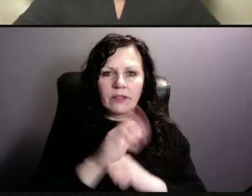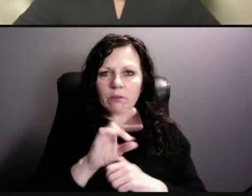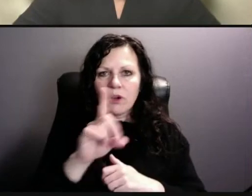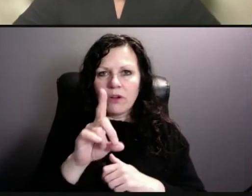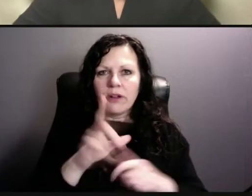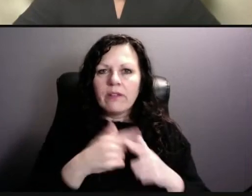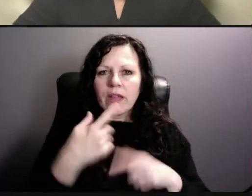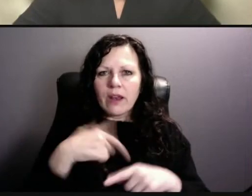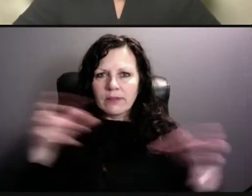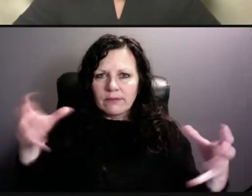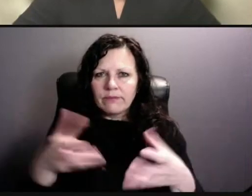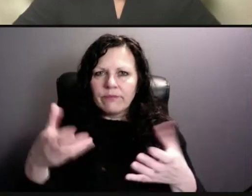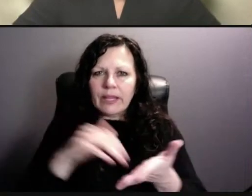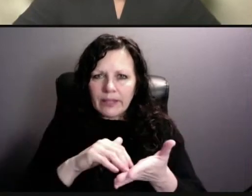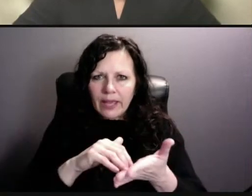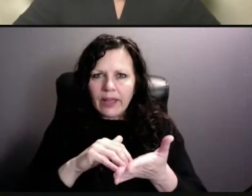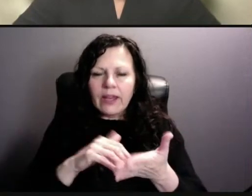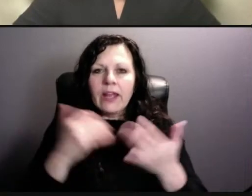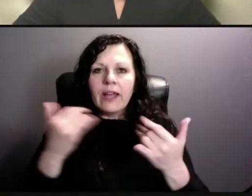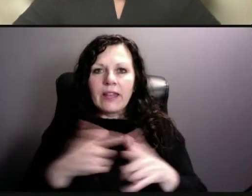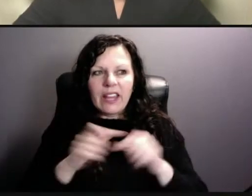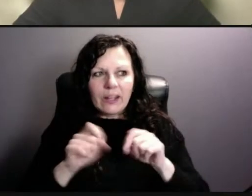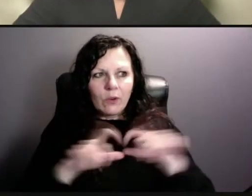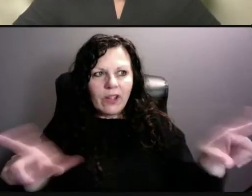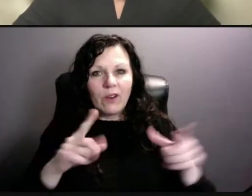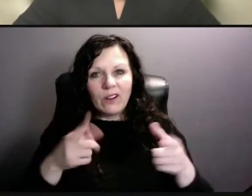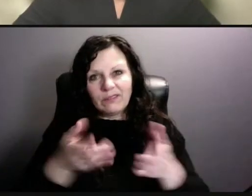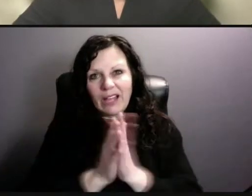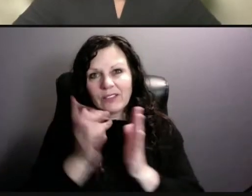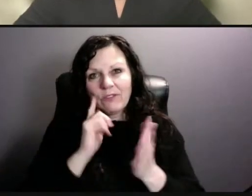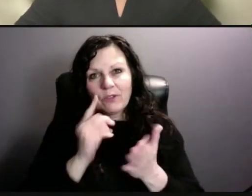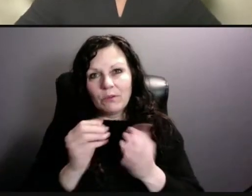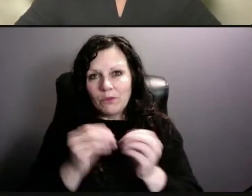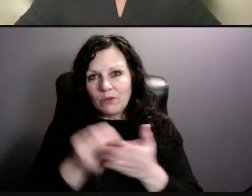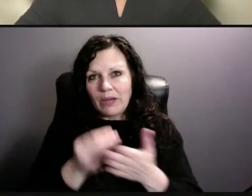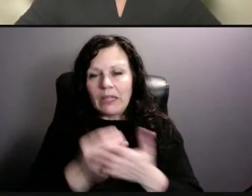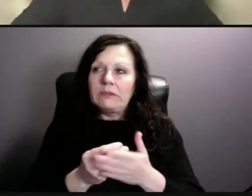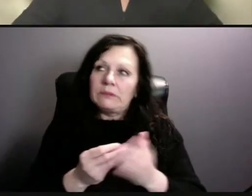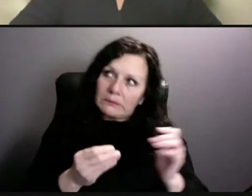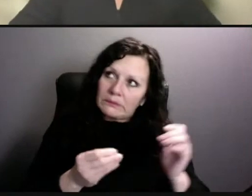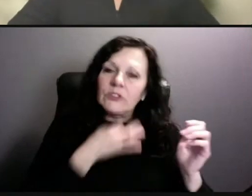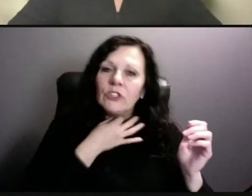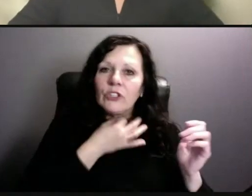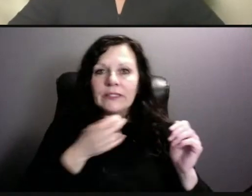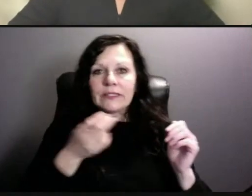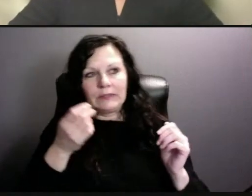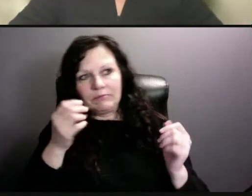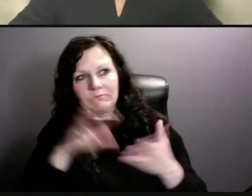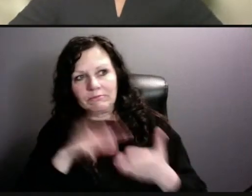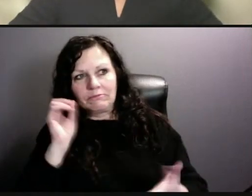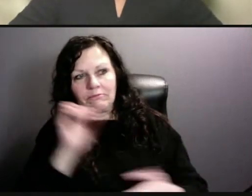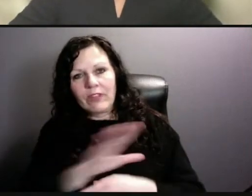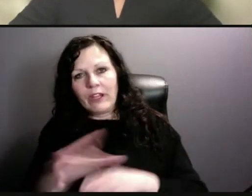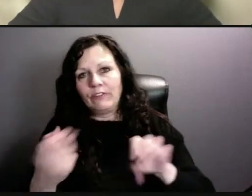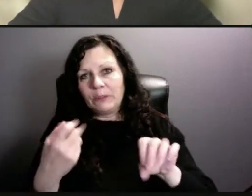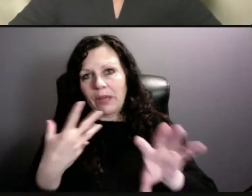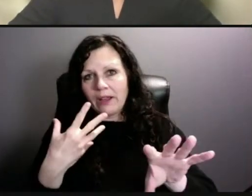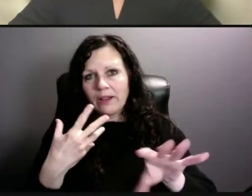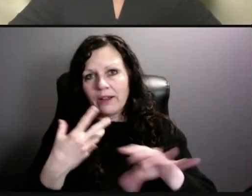FOLKS PASSING THE BOND AND THEN